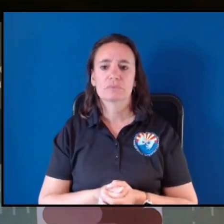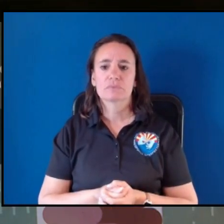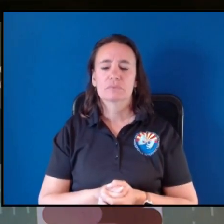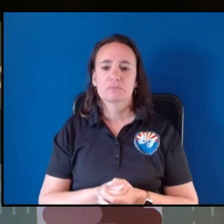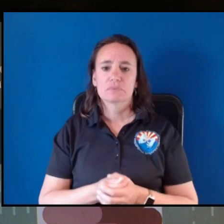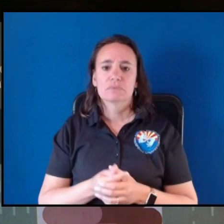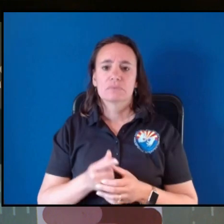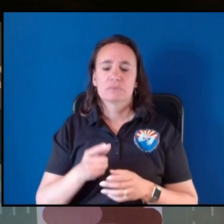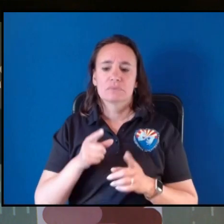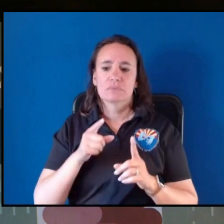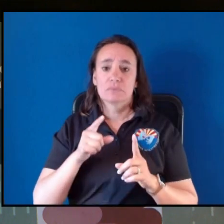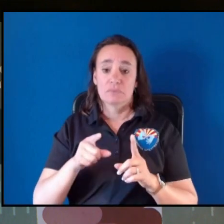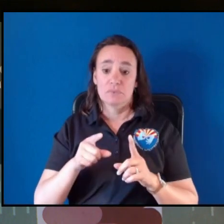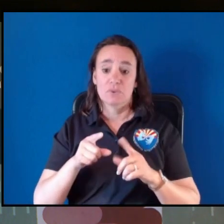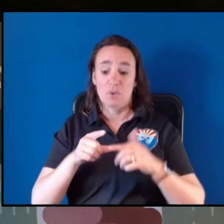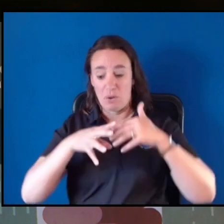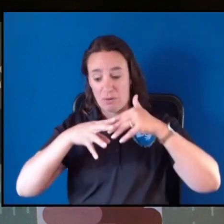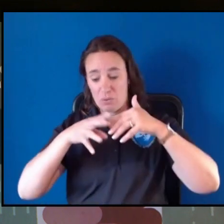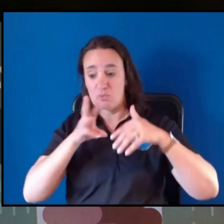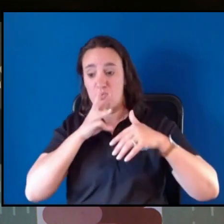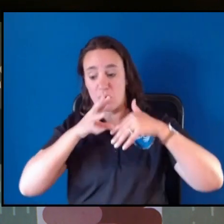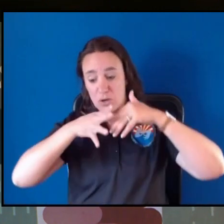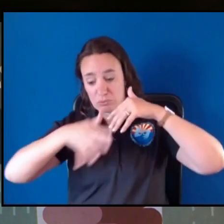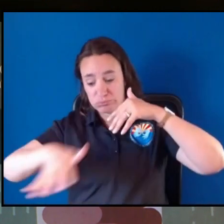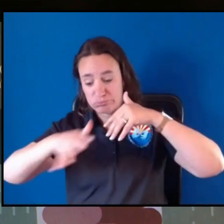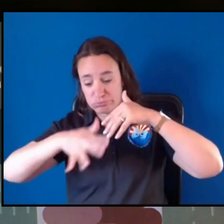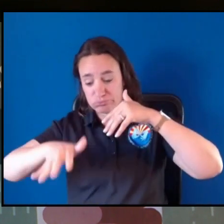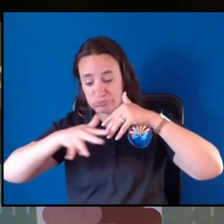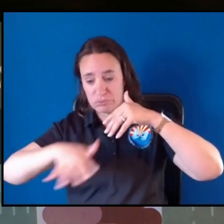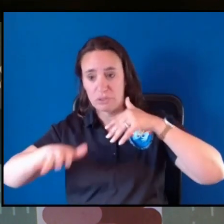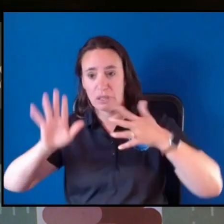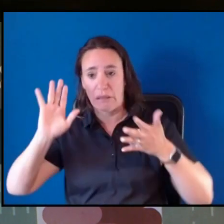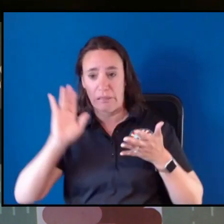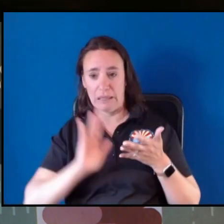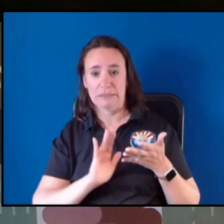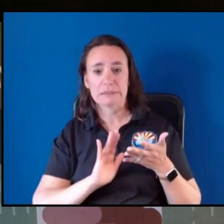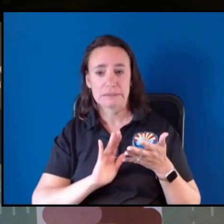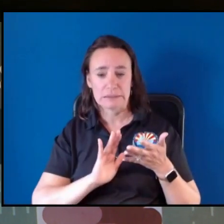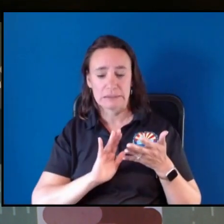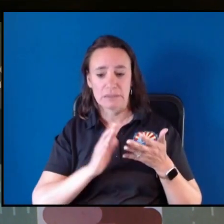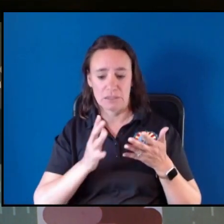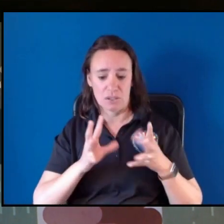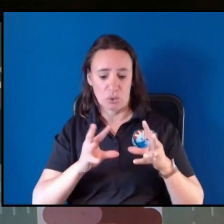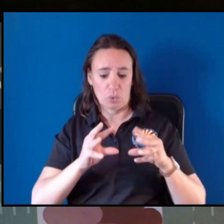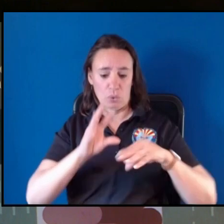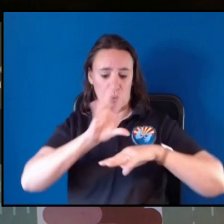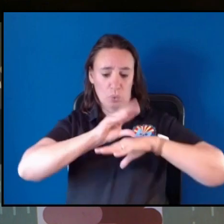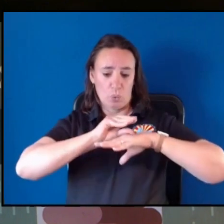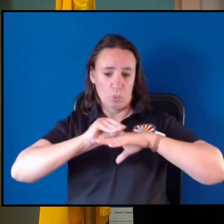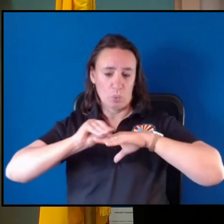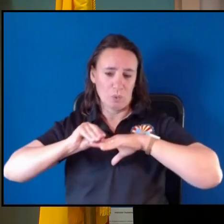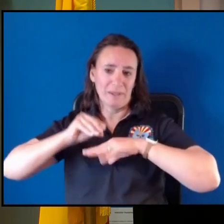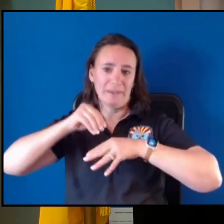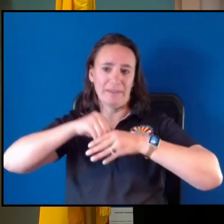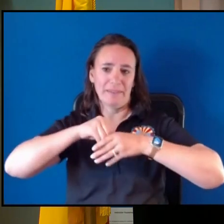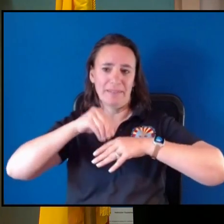runoff and it doesn't have as much runoff because so much of it gets absorbed and held in place but when you burn off all